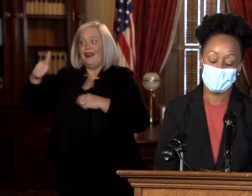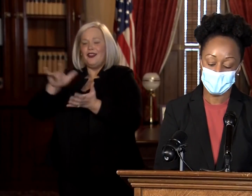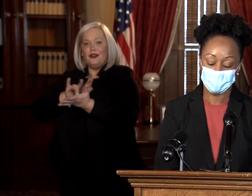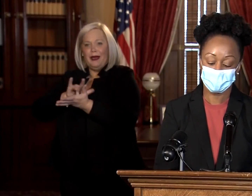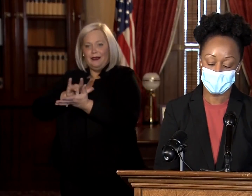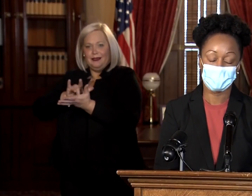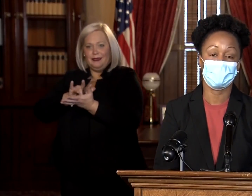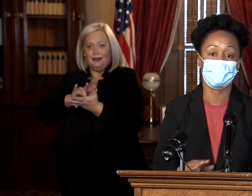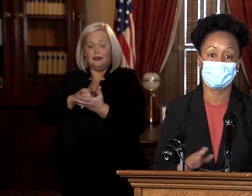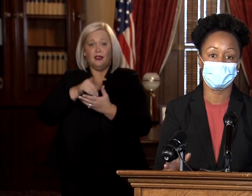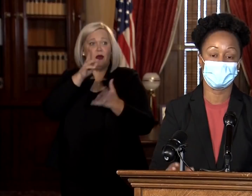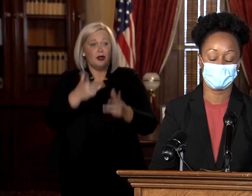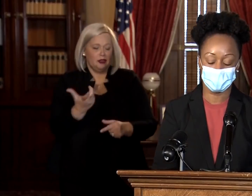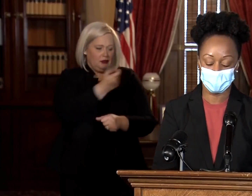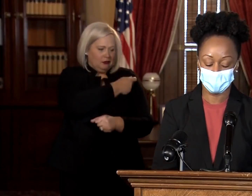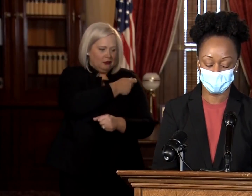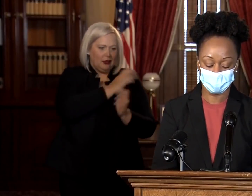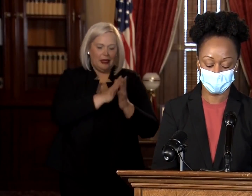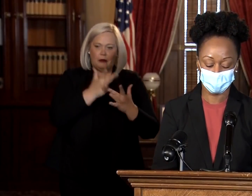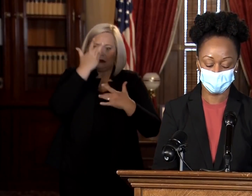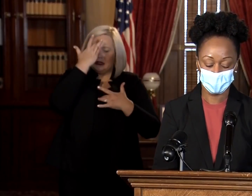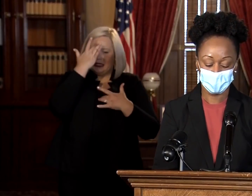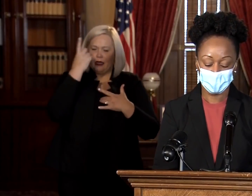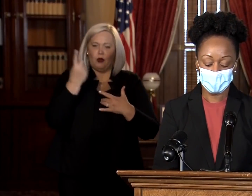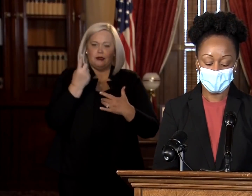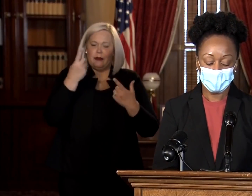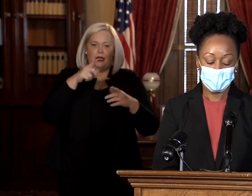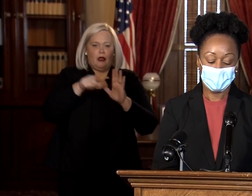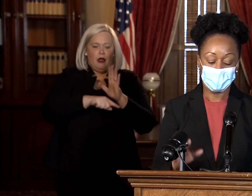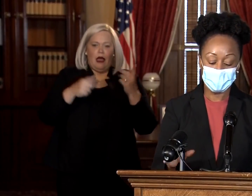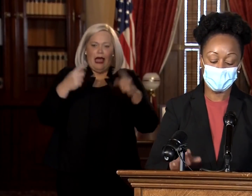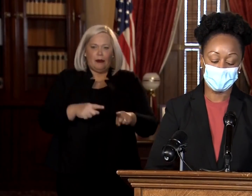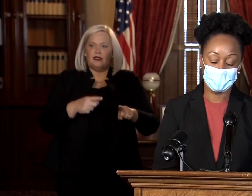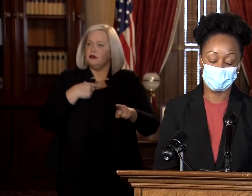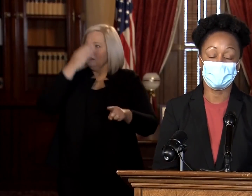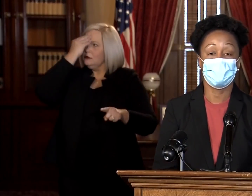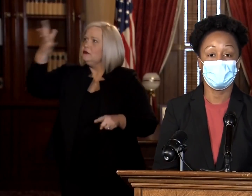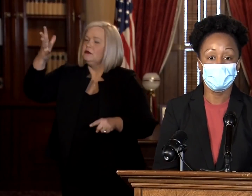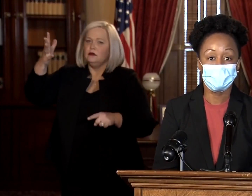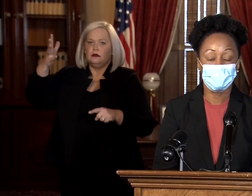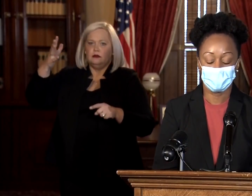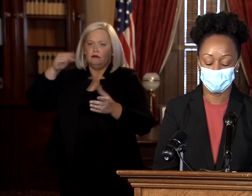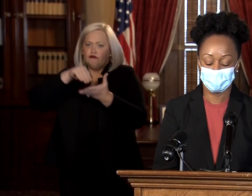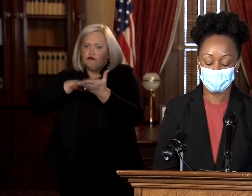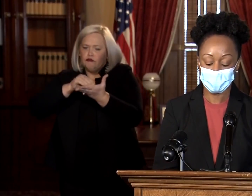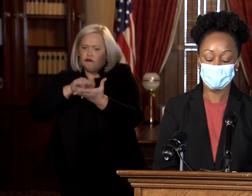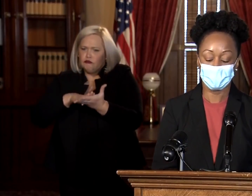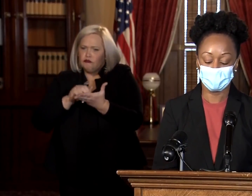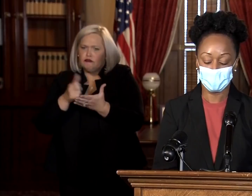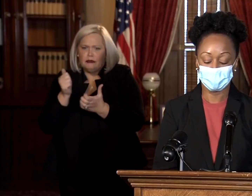fact. Any adverse reactions Any adverse reactions immediately reported, and immediately reported, and tracked across the entire tracked across the entire country.